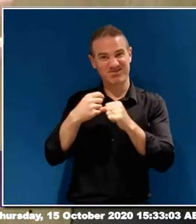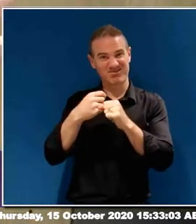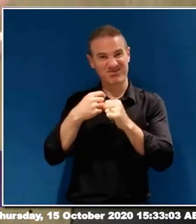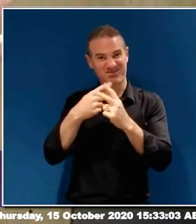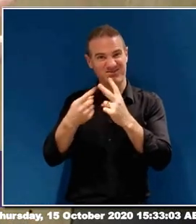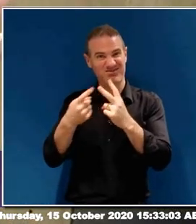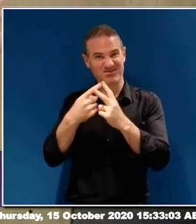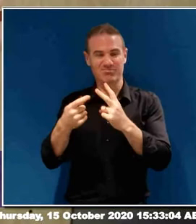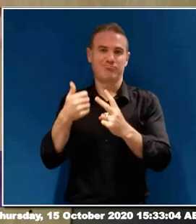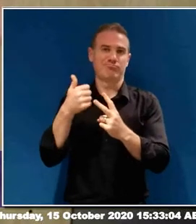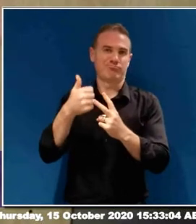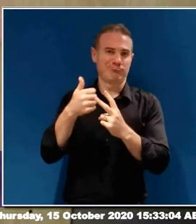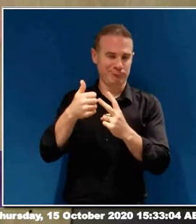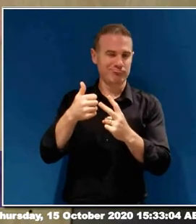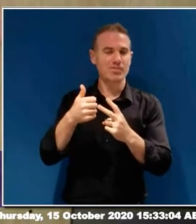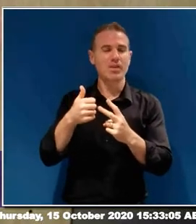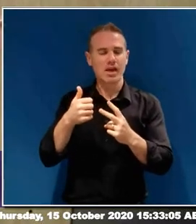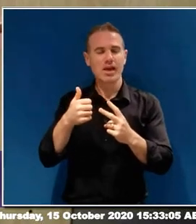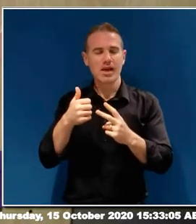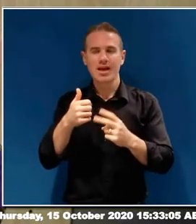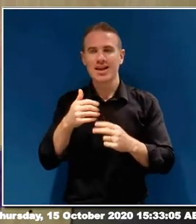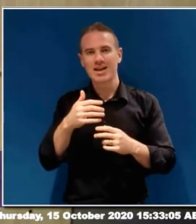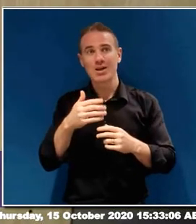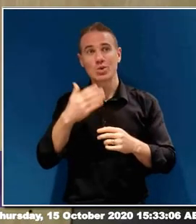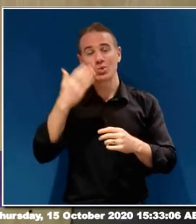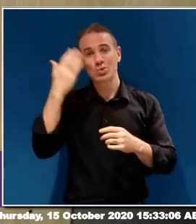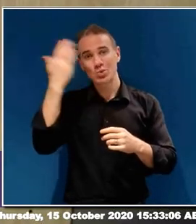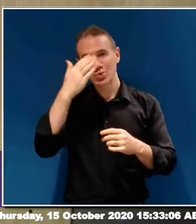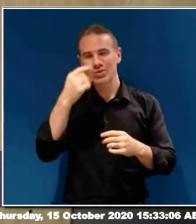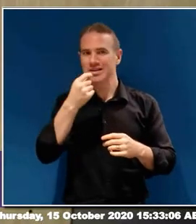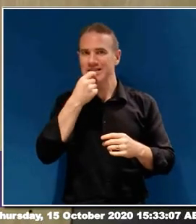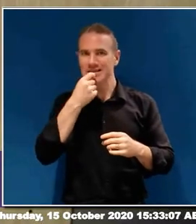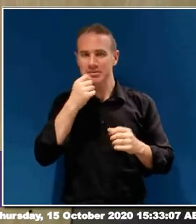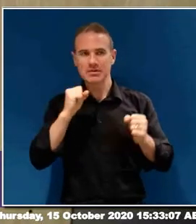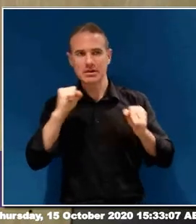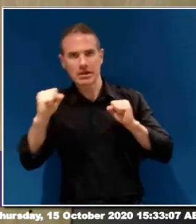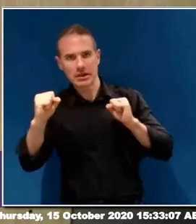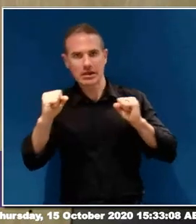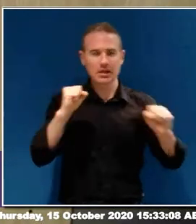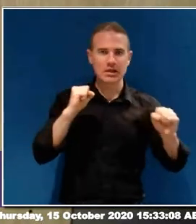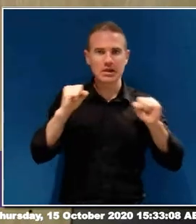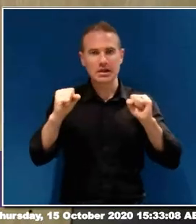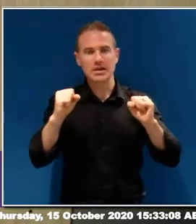schools and the Region and the Centre.